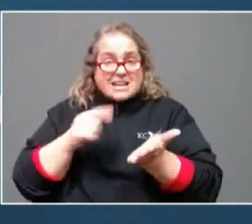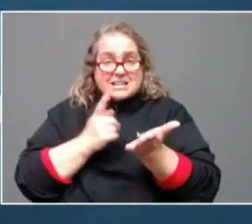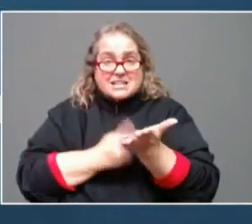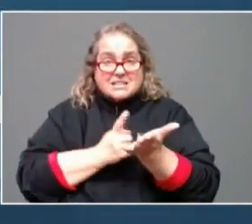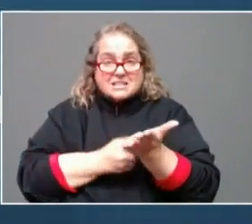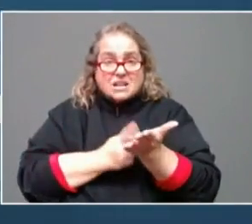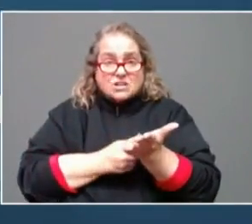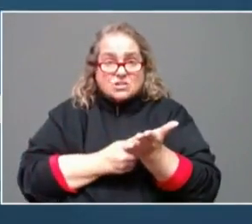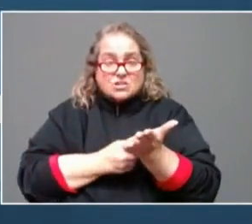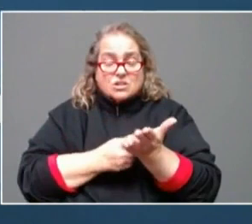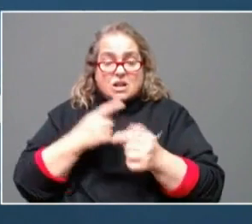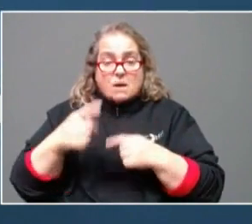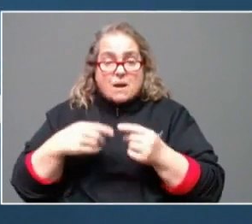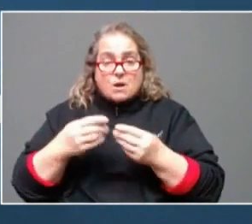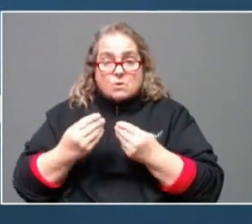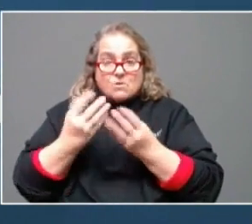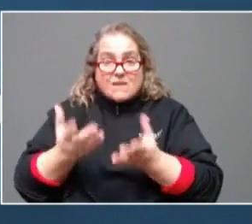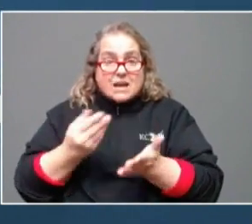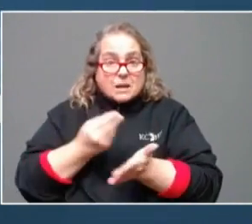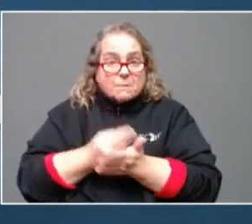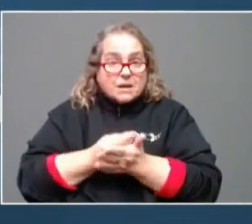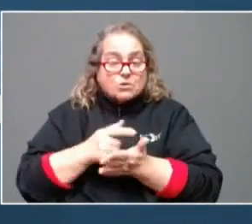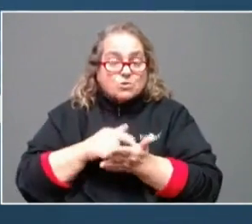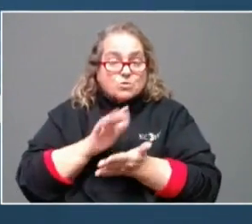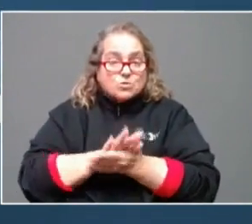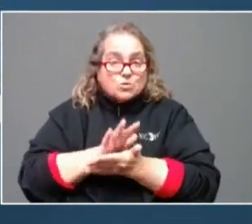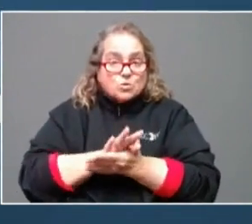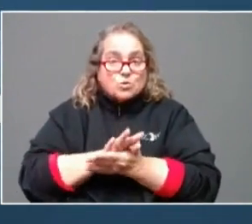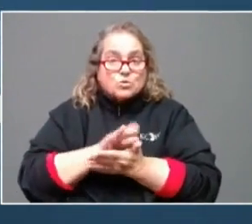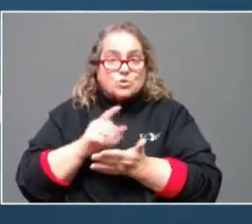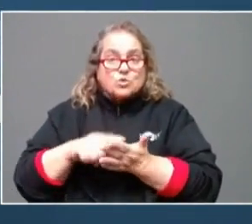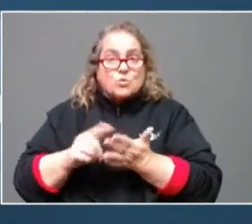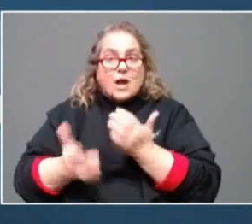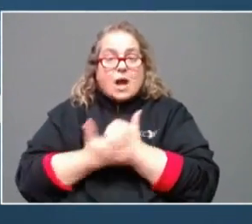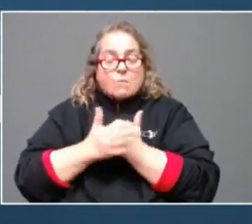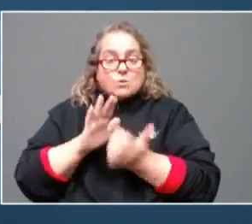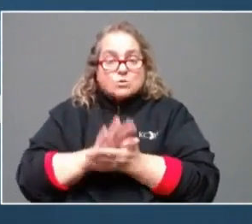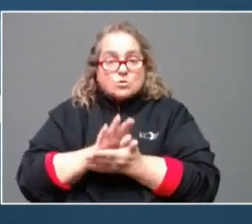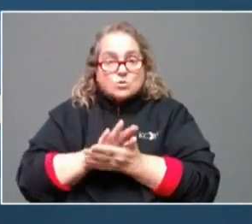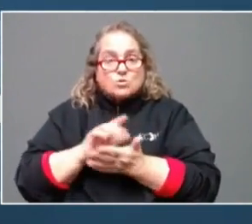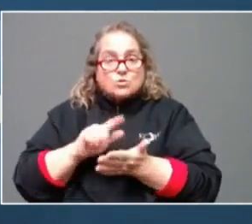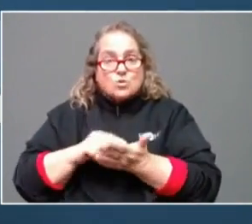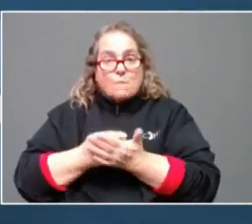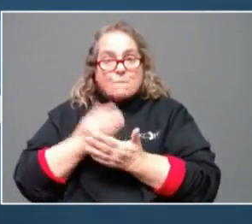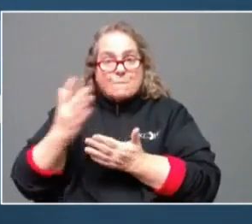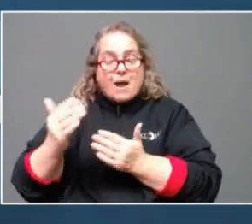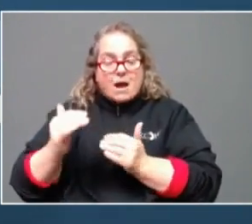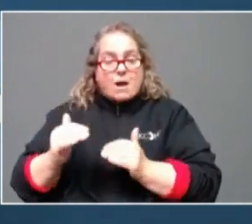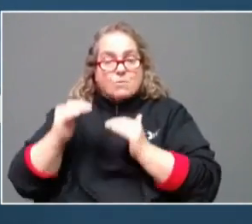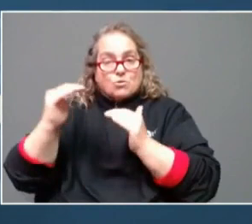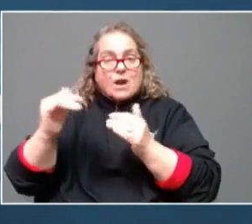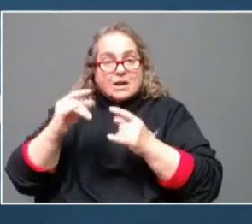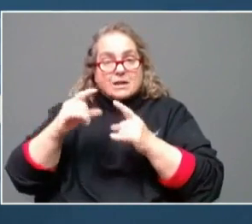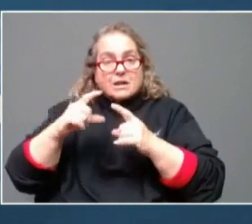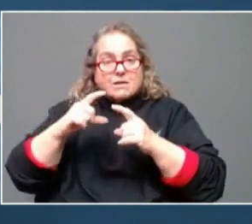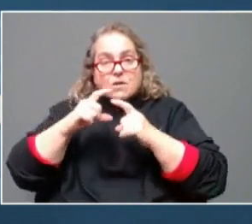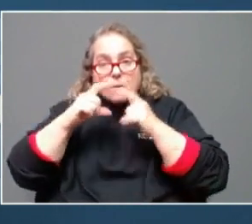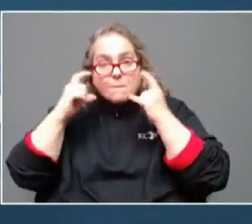Providing money to schools to to help schools help Children upgrade their mask to these 10 and 95.